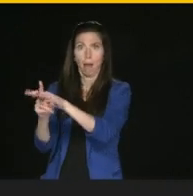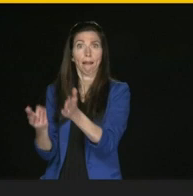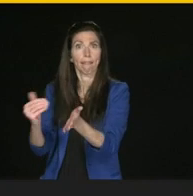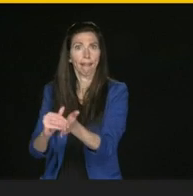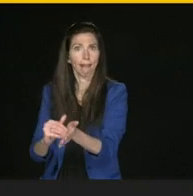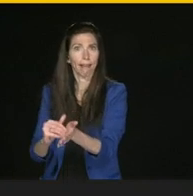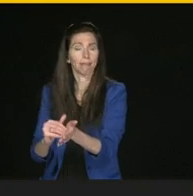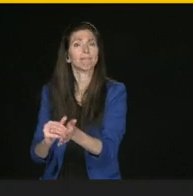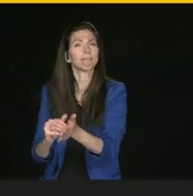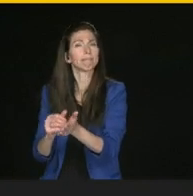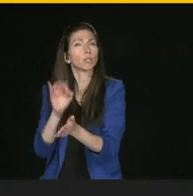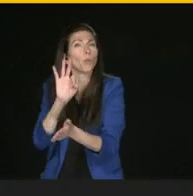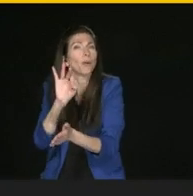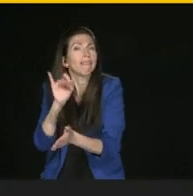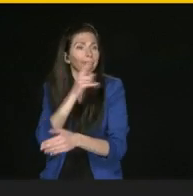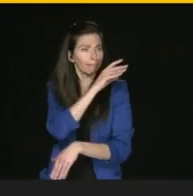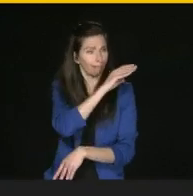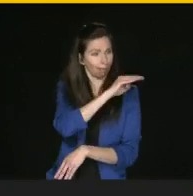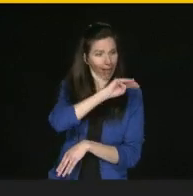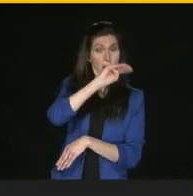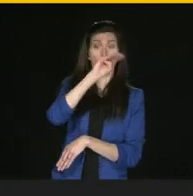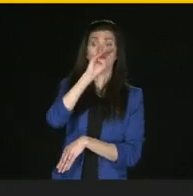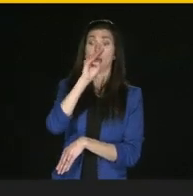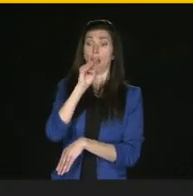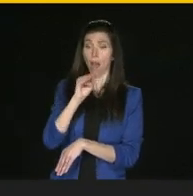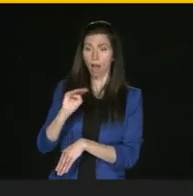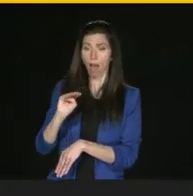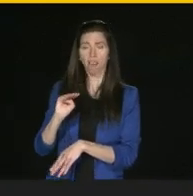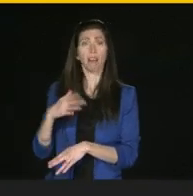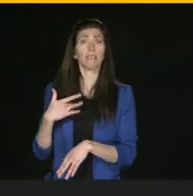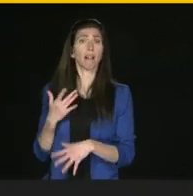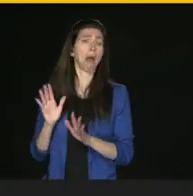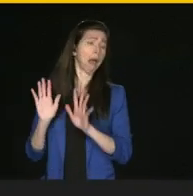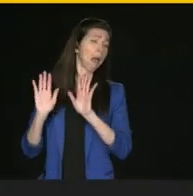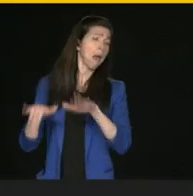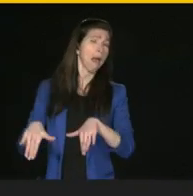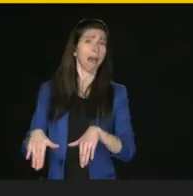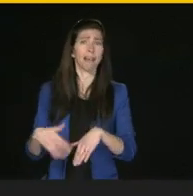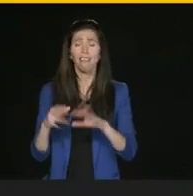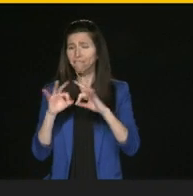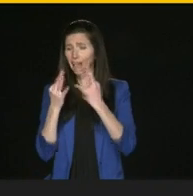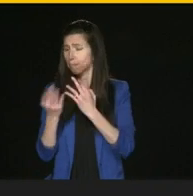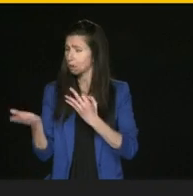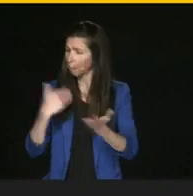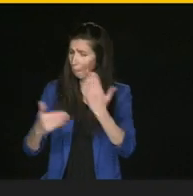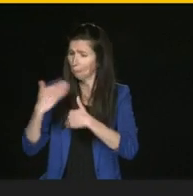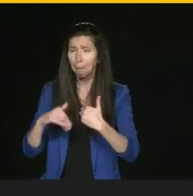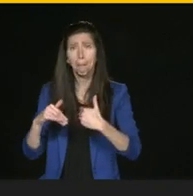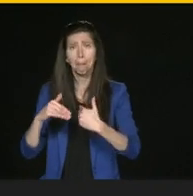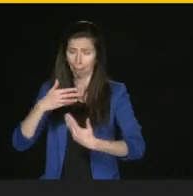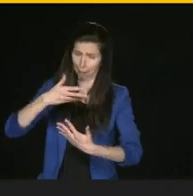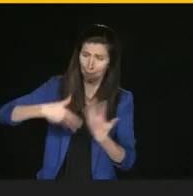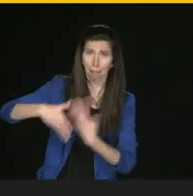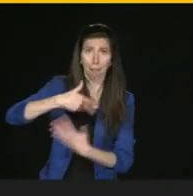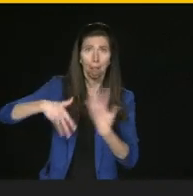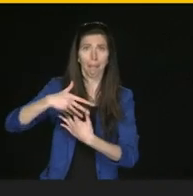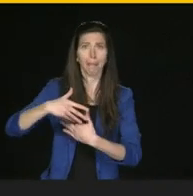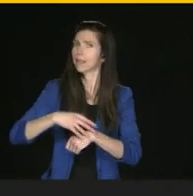WE CAN'T SAY OKAY WE'RE ON A DOWNWARD PART OF THE CURVE.